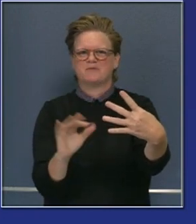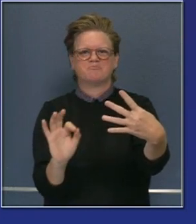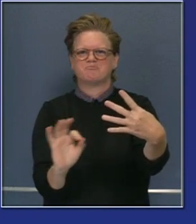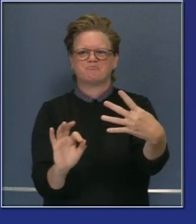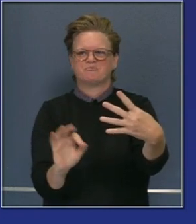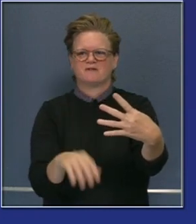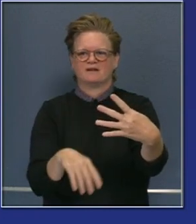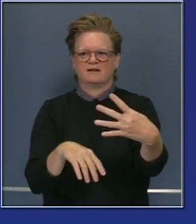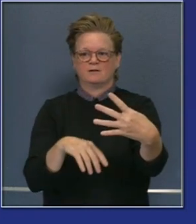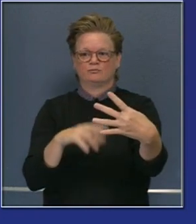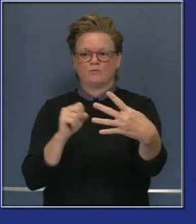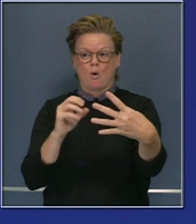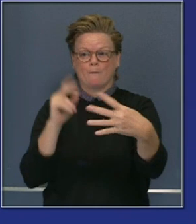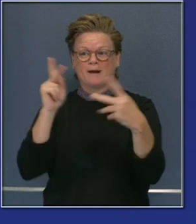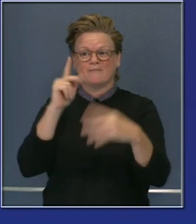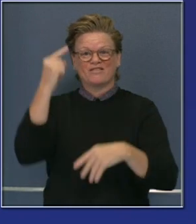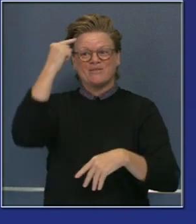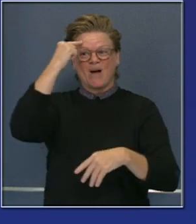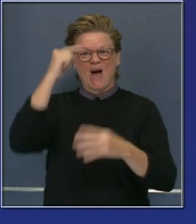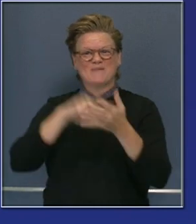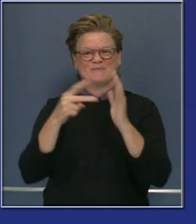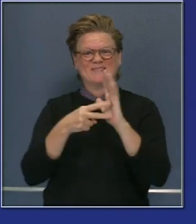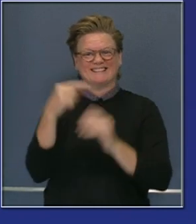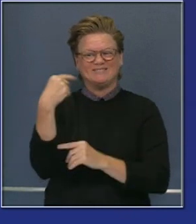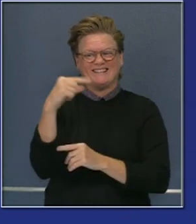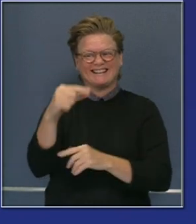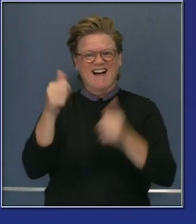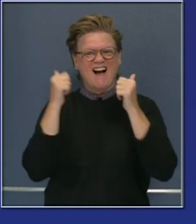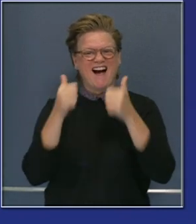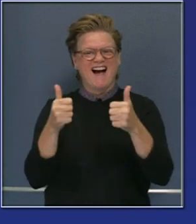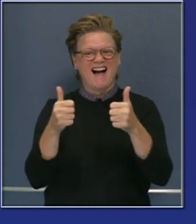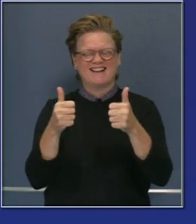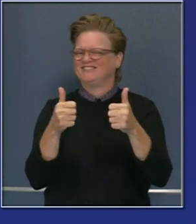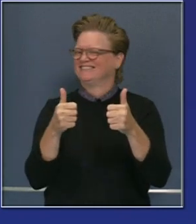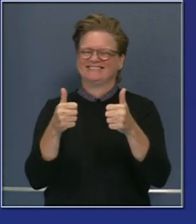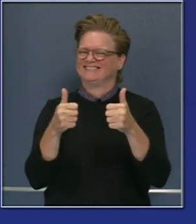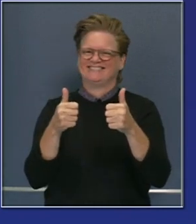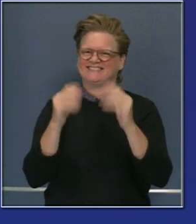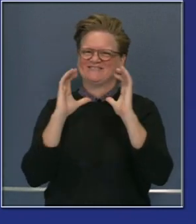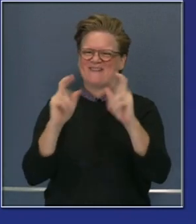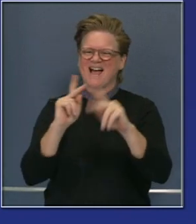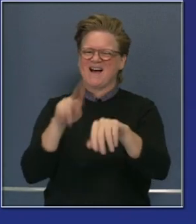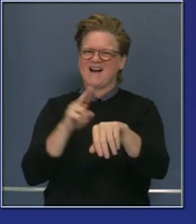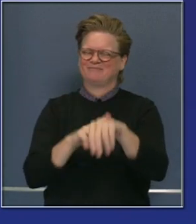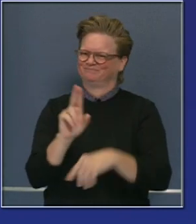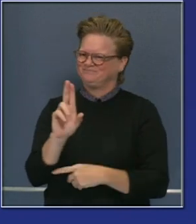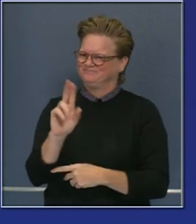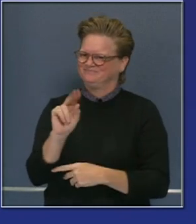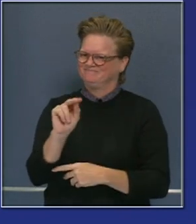RRD, ORANGEEAND YELLOW. WE DON'T PUT A GREEN BECAUSE WE DON'T BELIEVE THAT THERE IS A